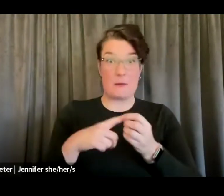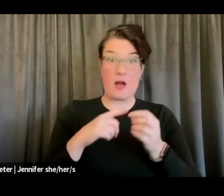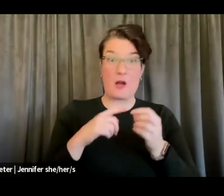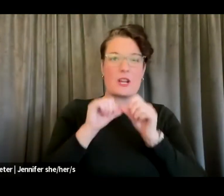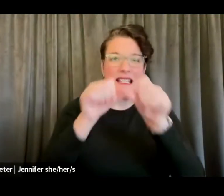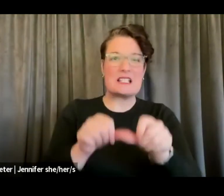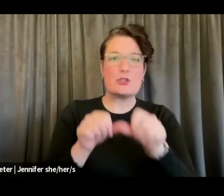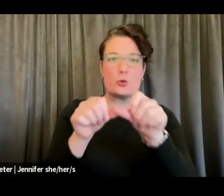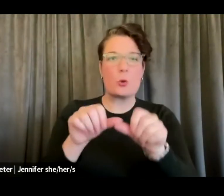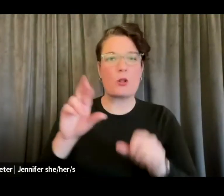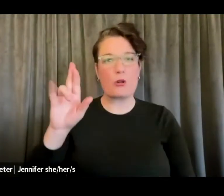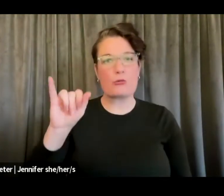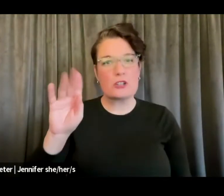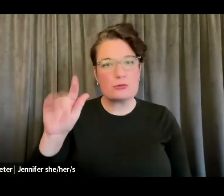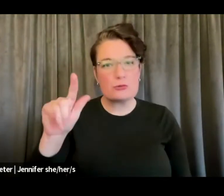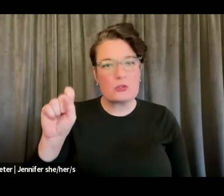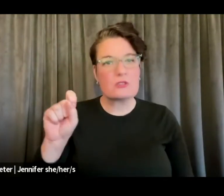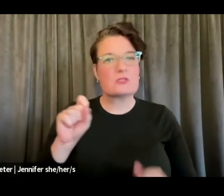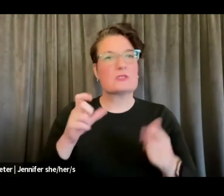a meal or a season or a year.